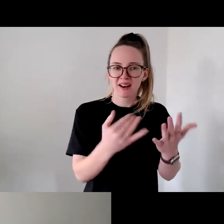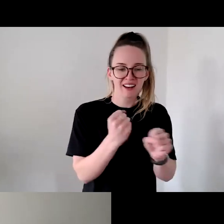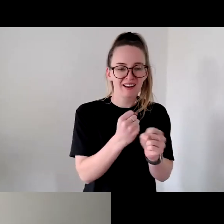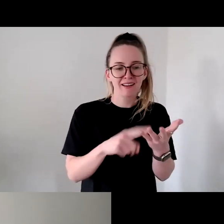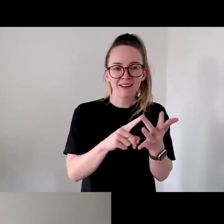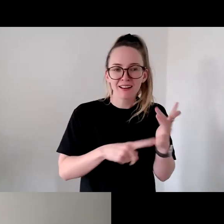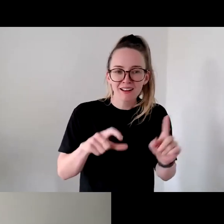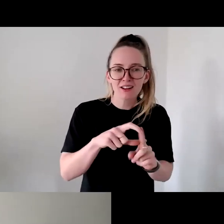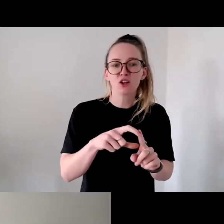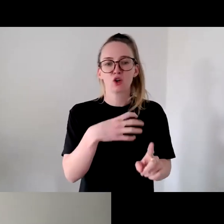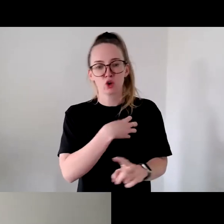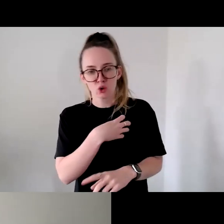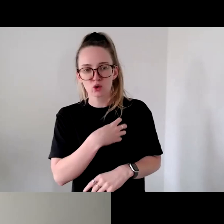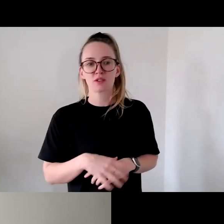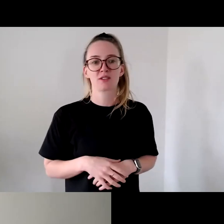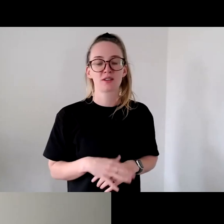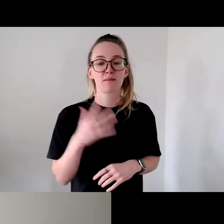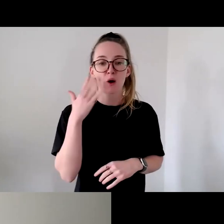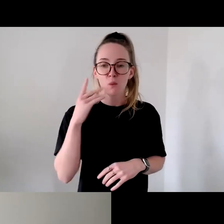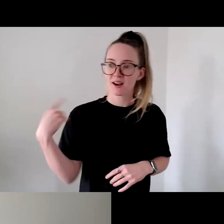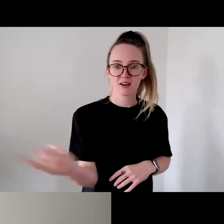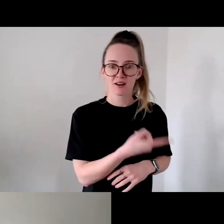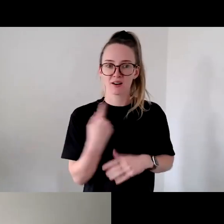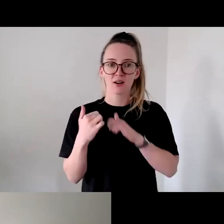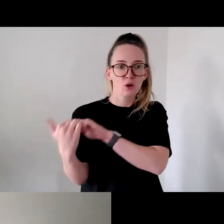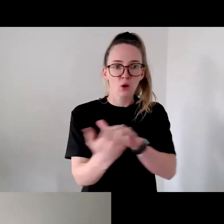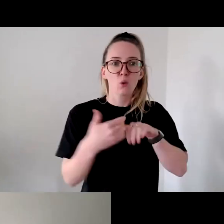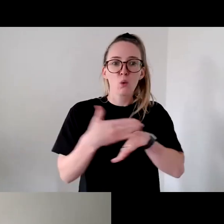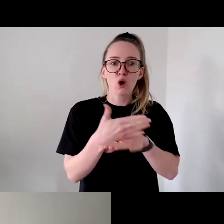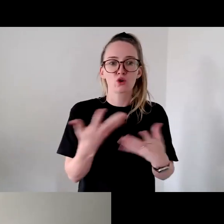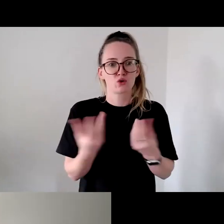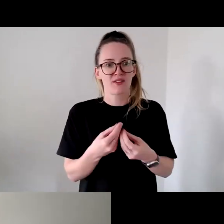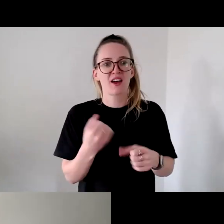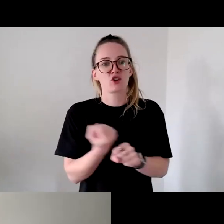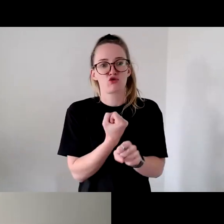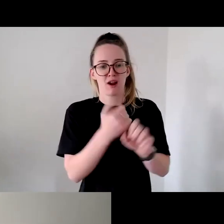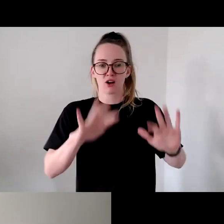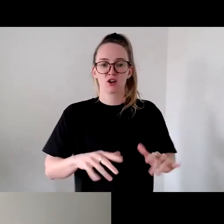create the codes of practice, it really made sure that they were working in interconnected